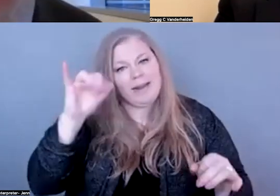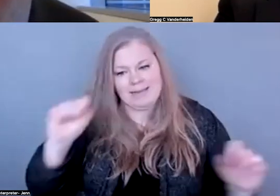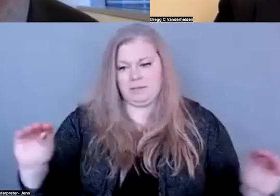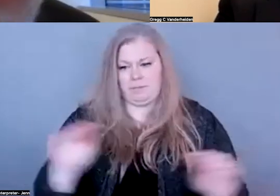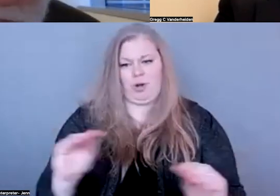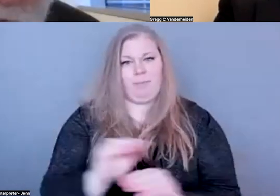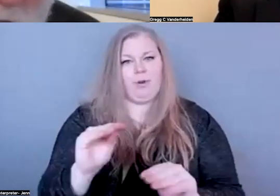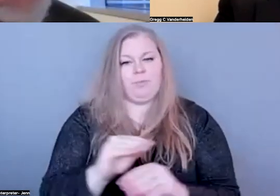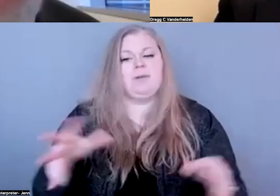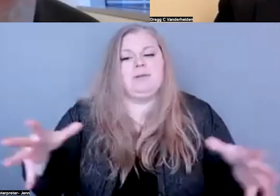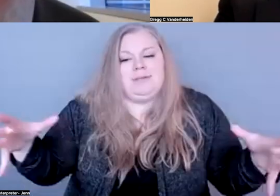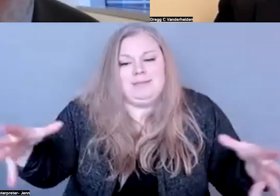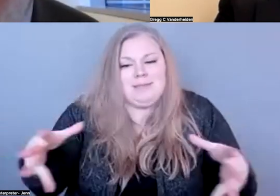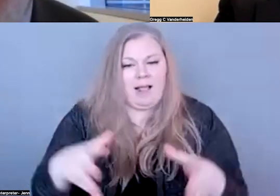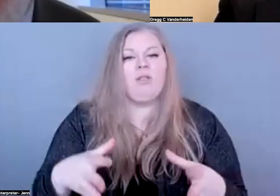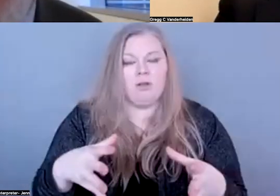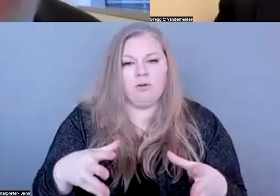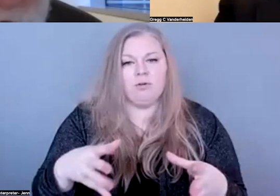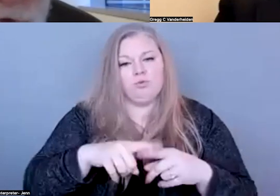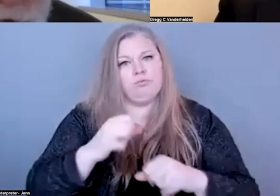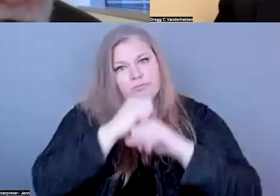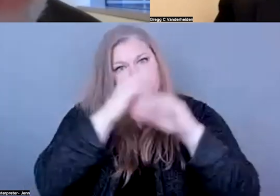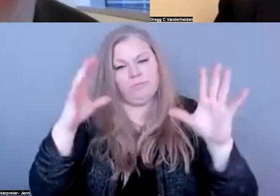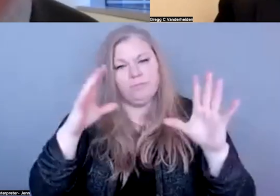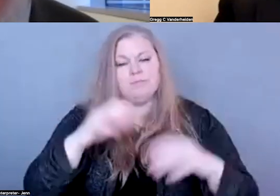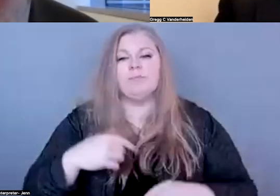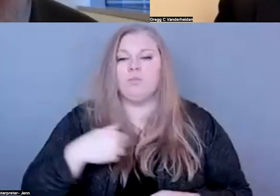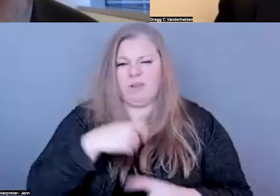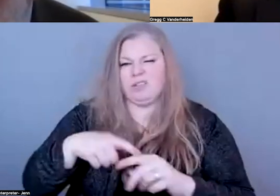signals into a more coherent whole and we should do the same in our research.